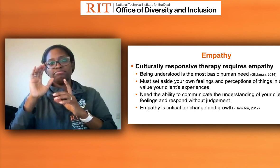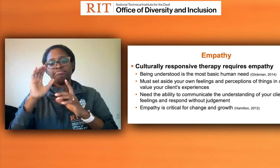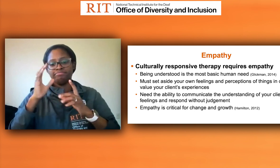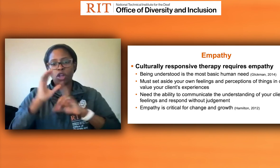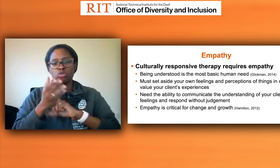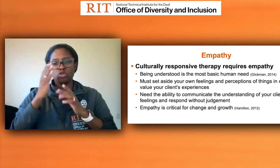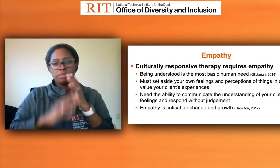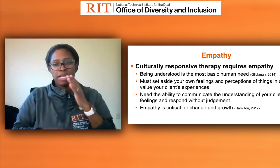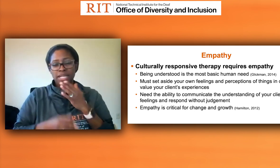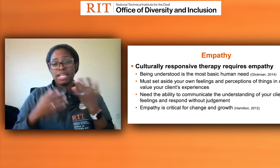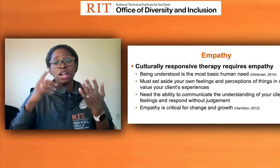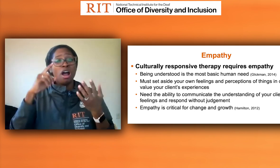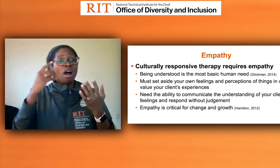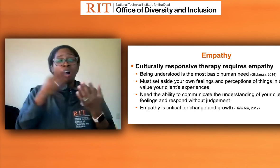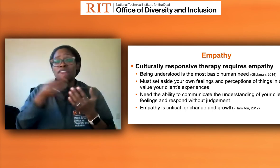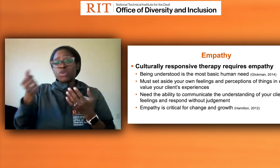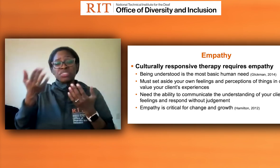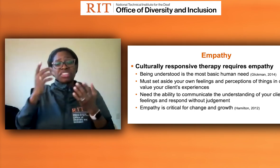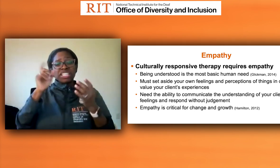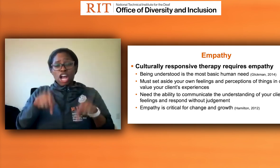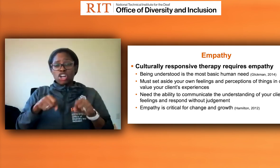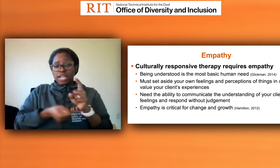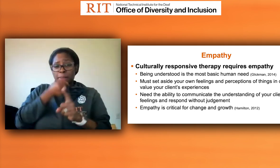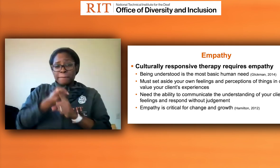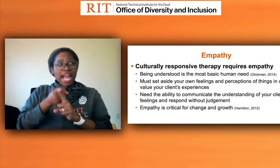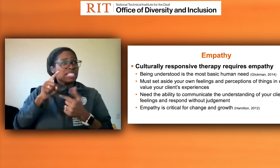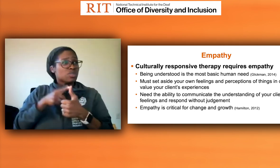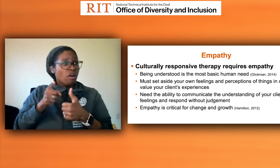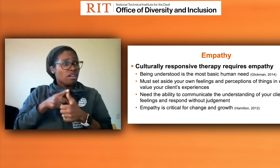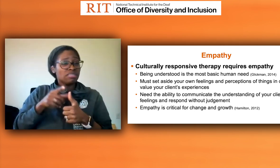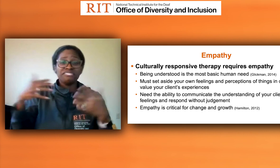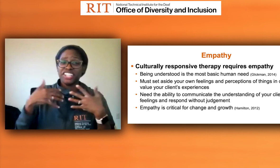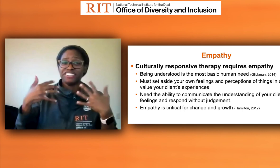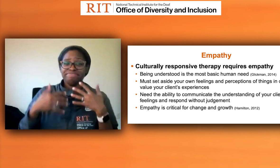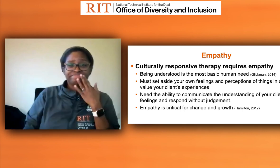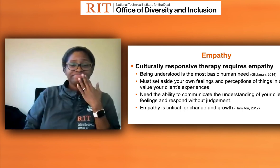there are a few ways of becoming culturally humble.